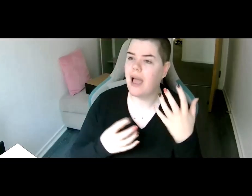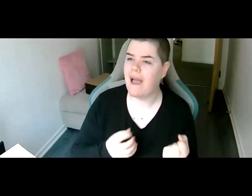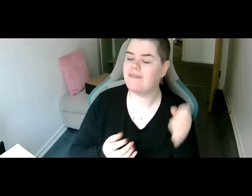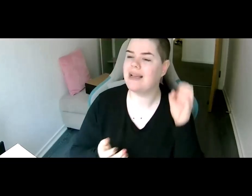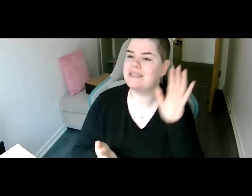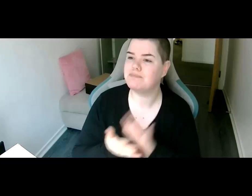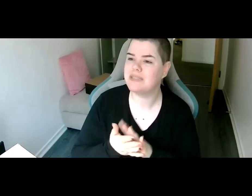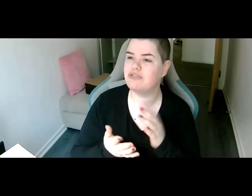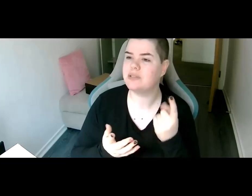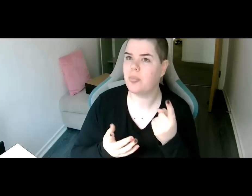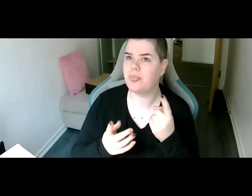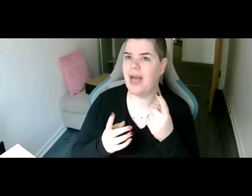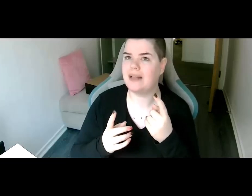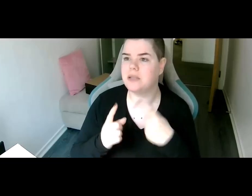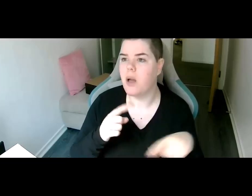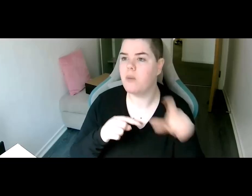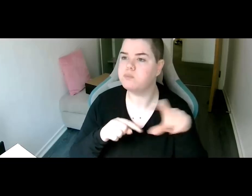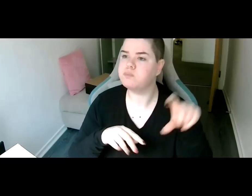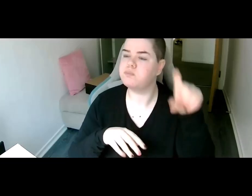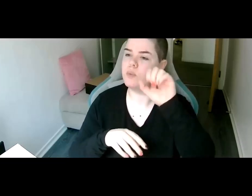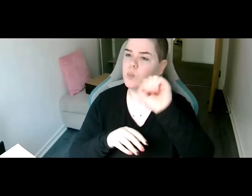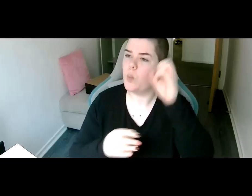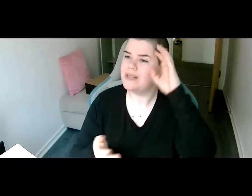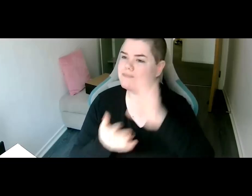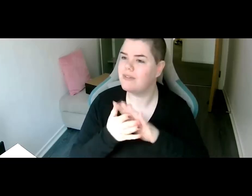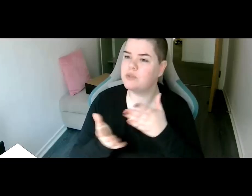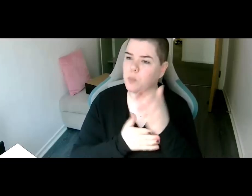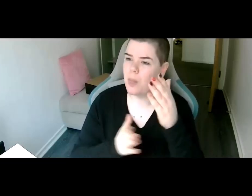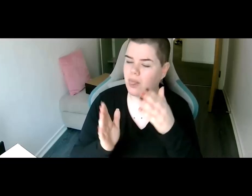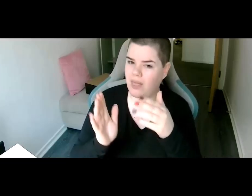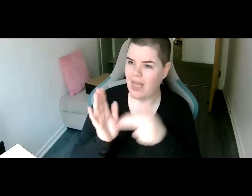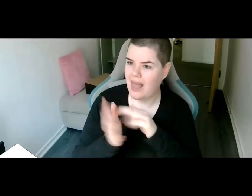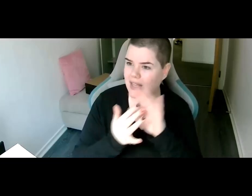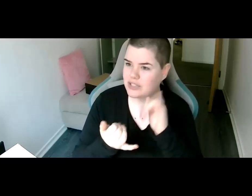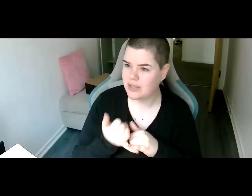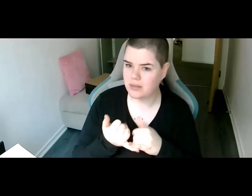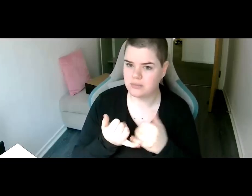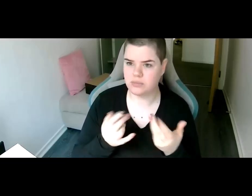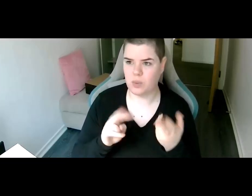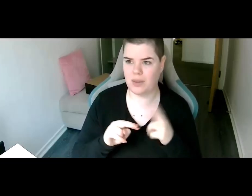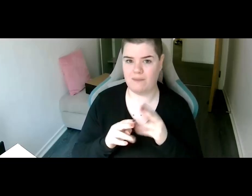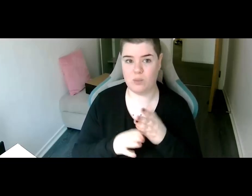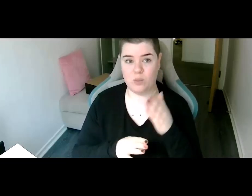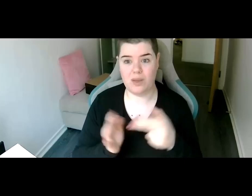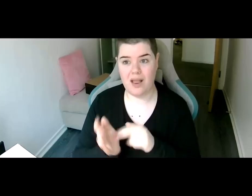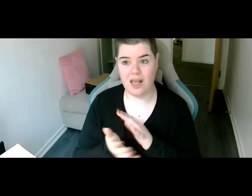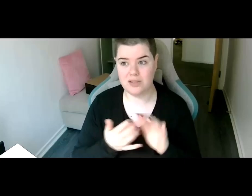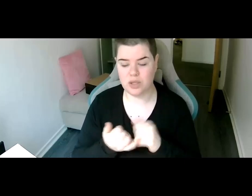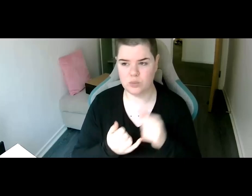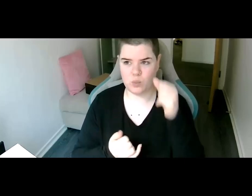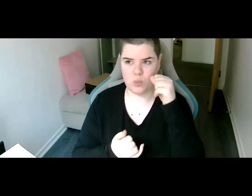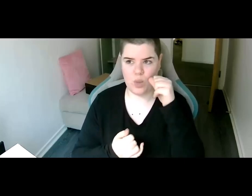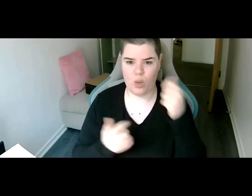These intersectional identities are all things that layer on top of deafness.